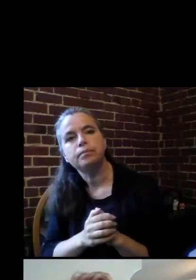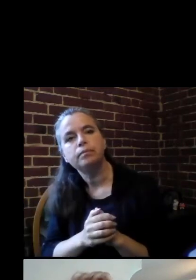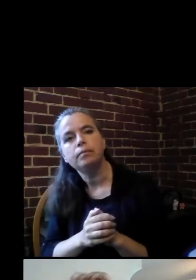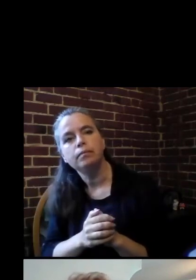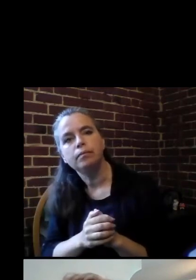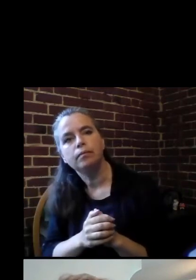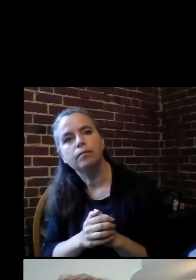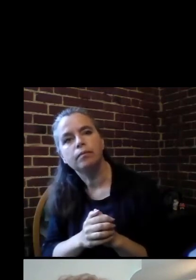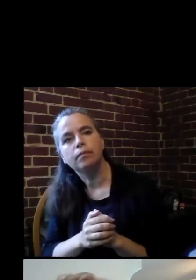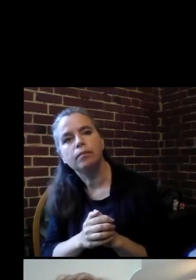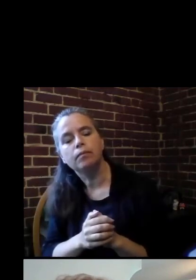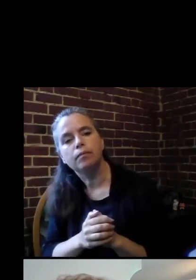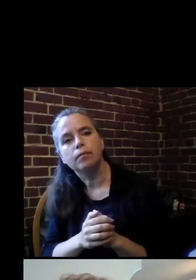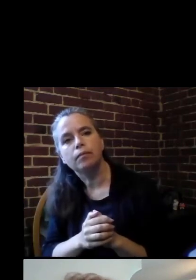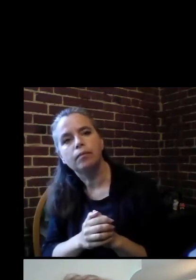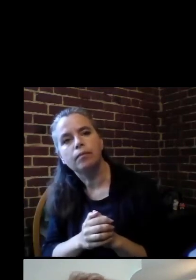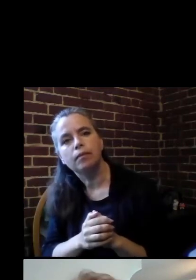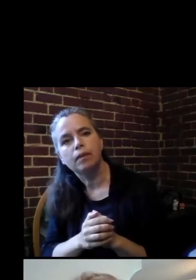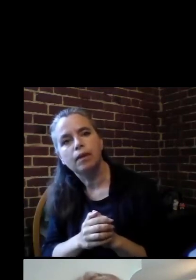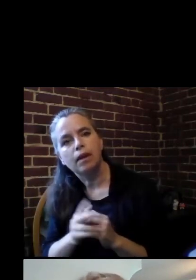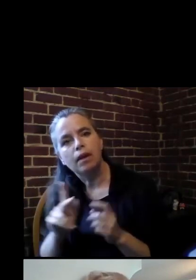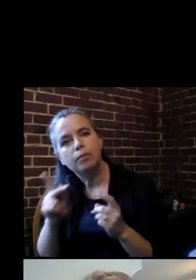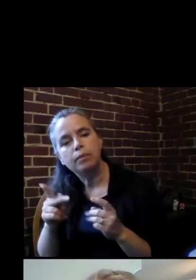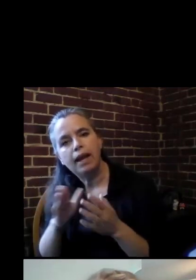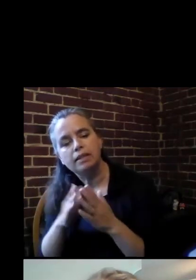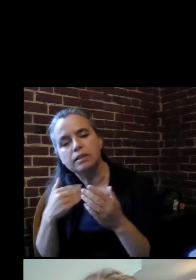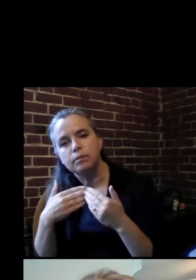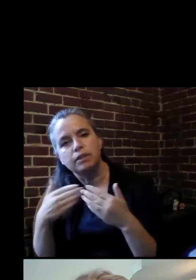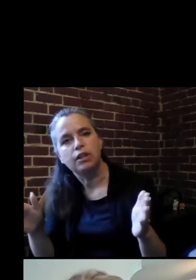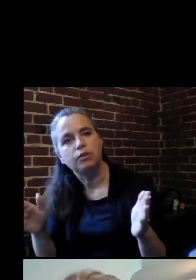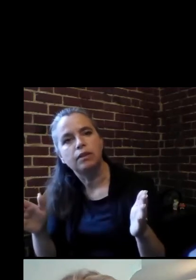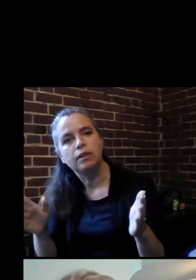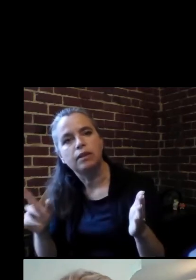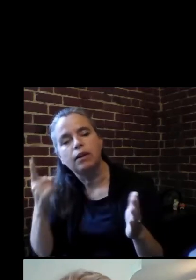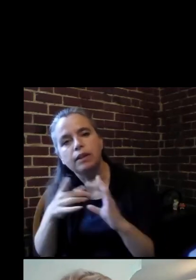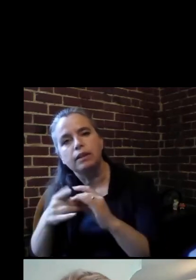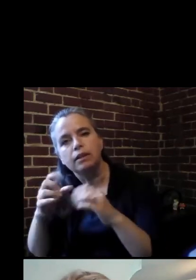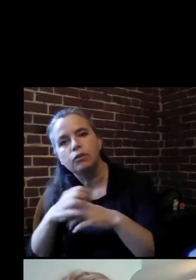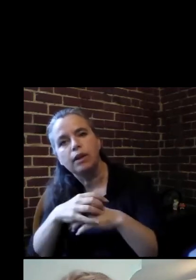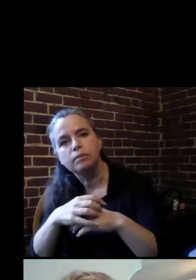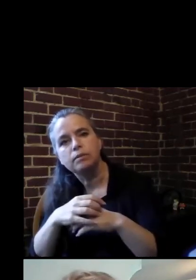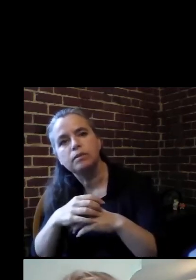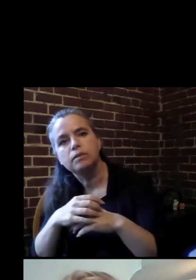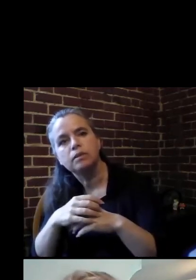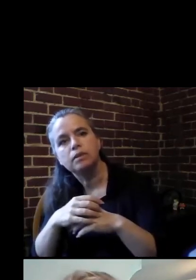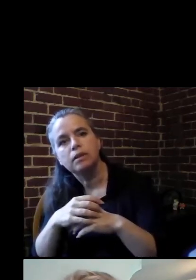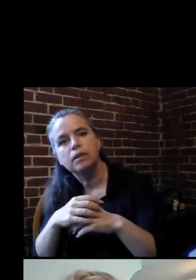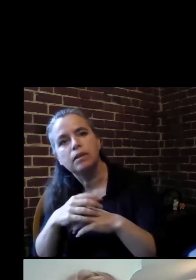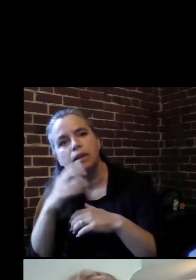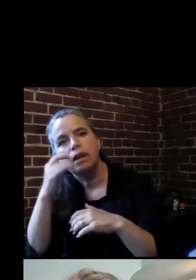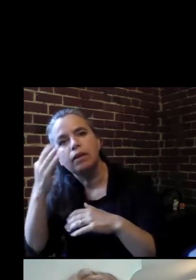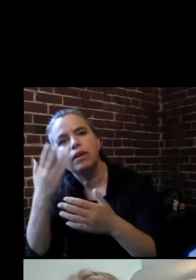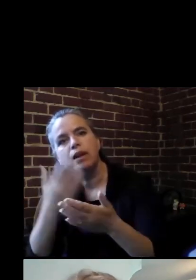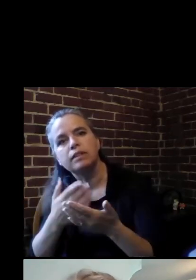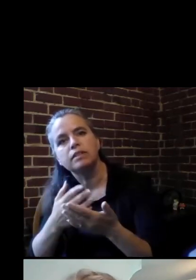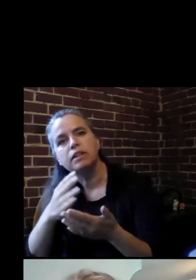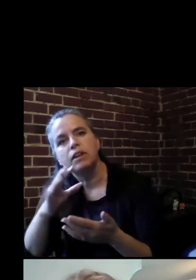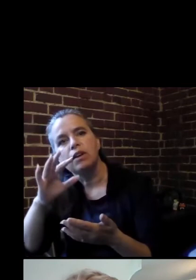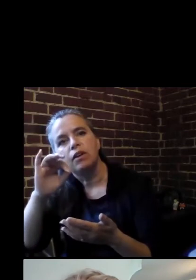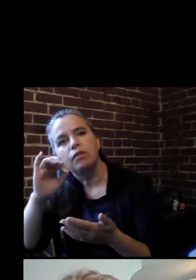And people have asked me this in general. Not just in reference to grapes. But people have asked me if there's evidence of fermentation by Indigenous people,